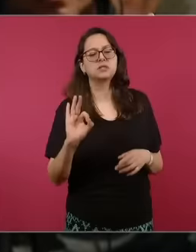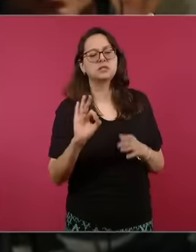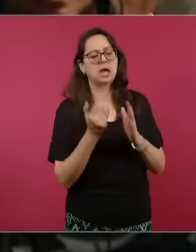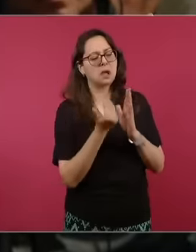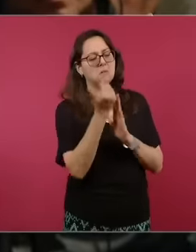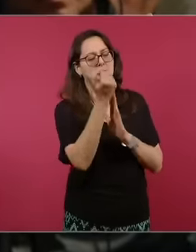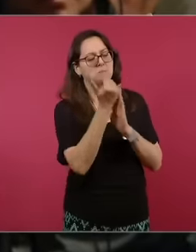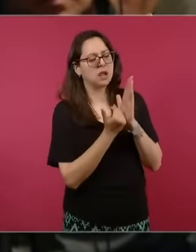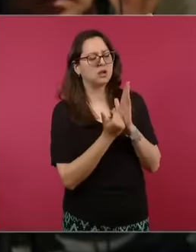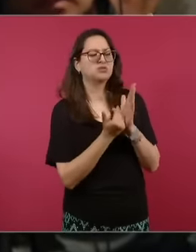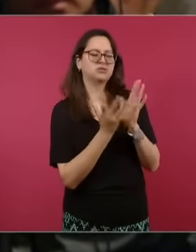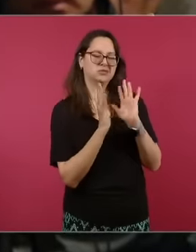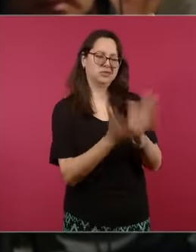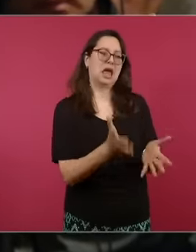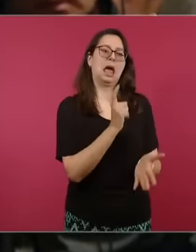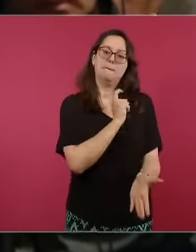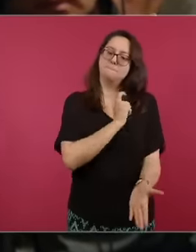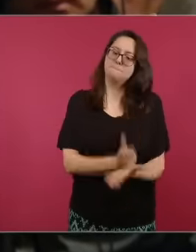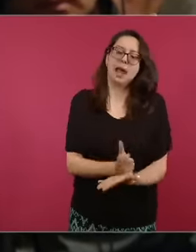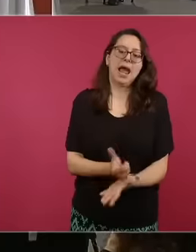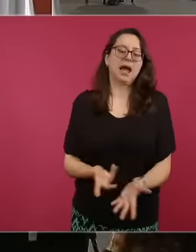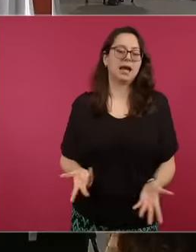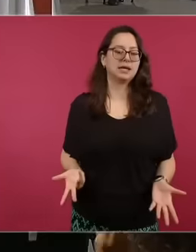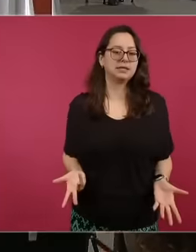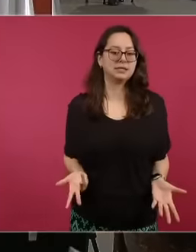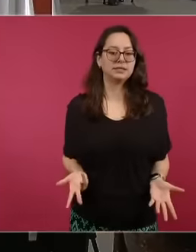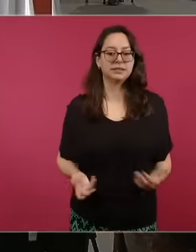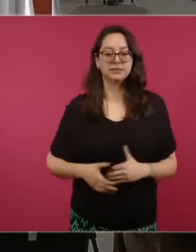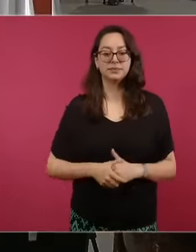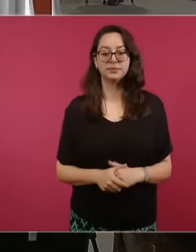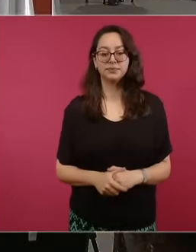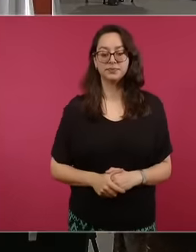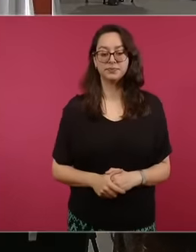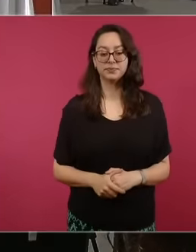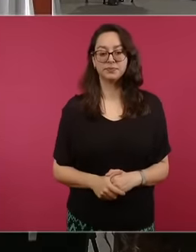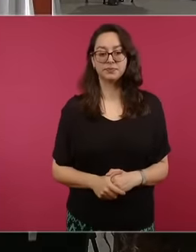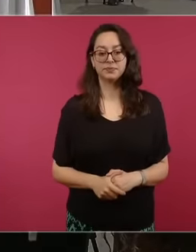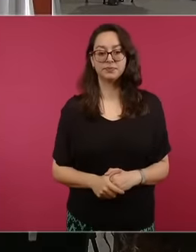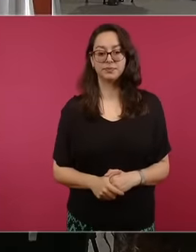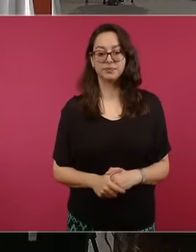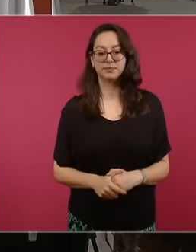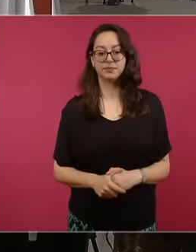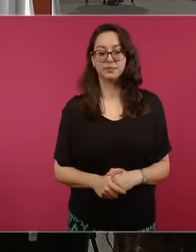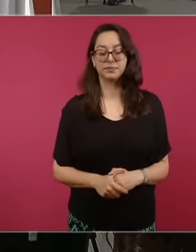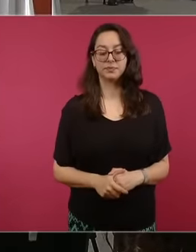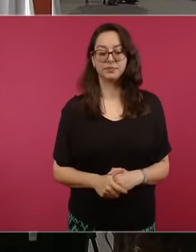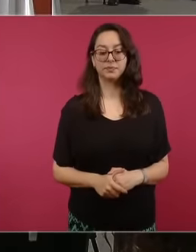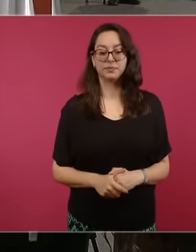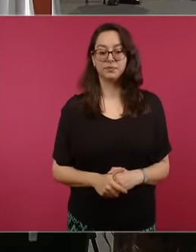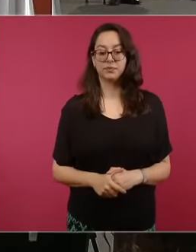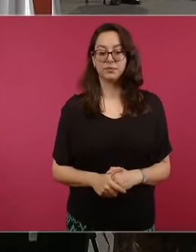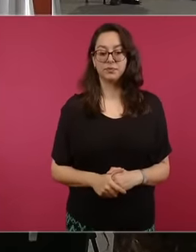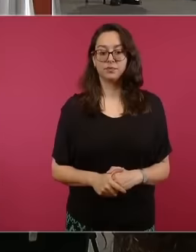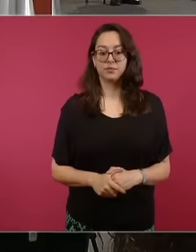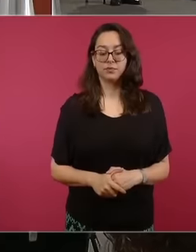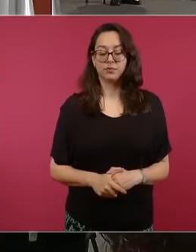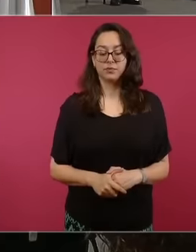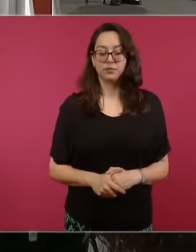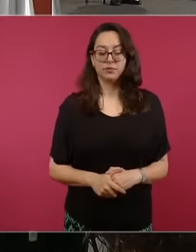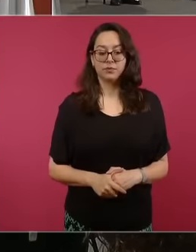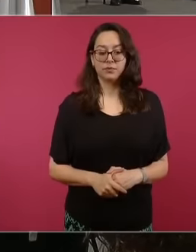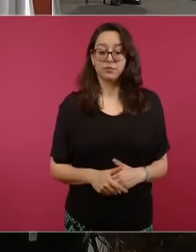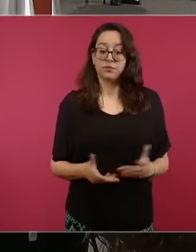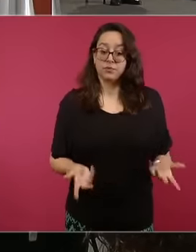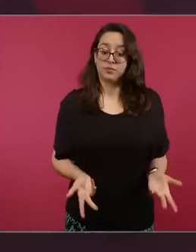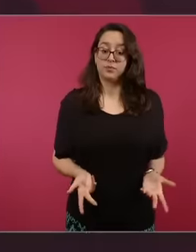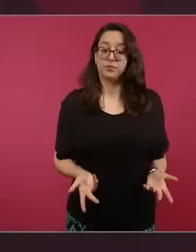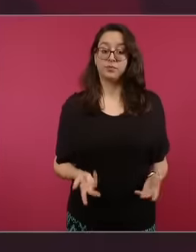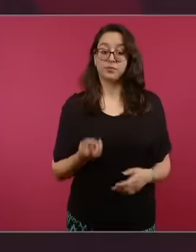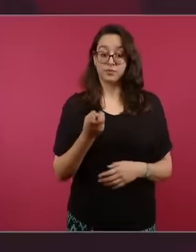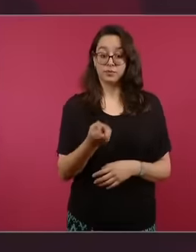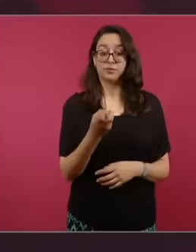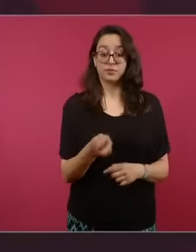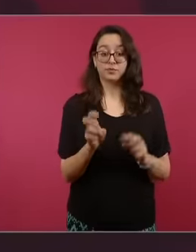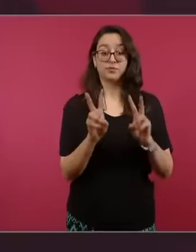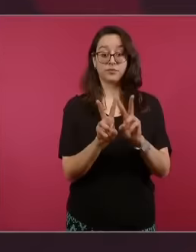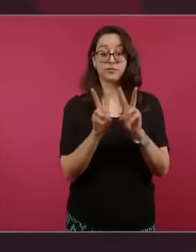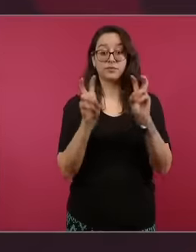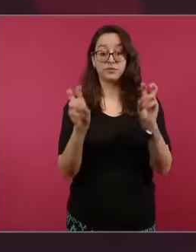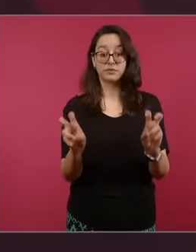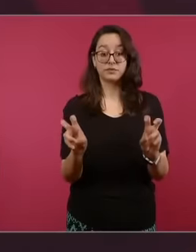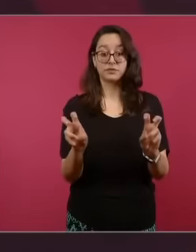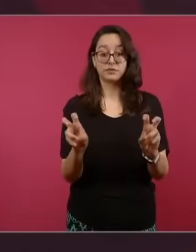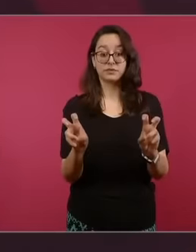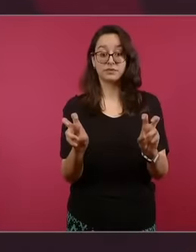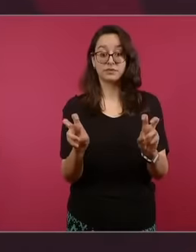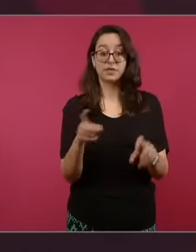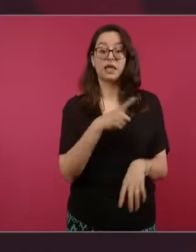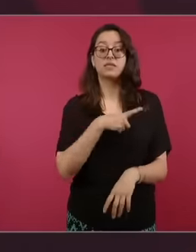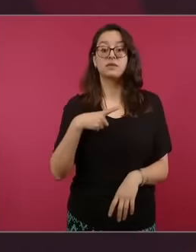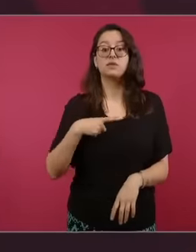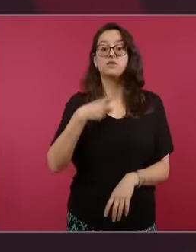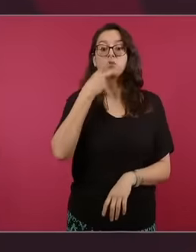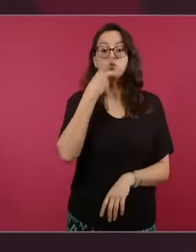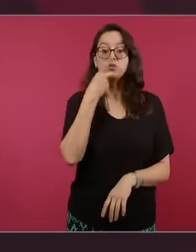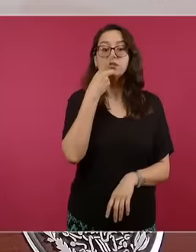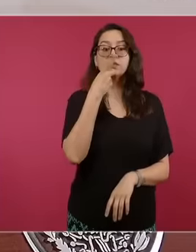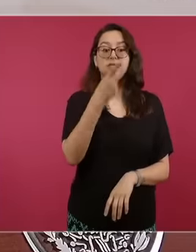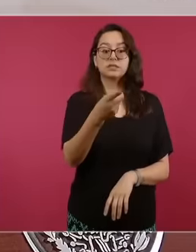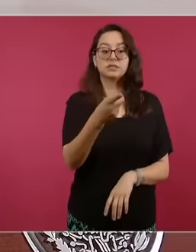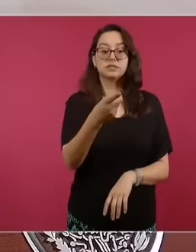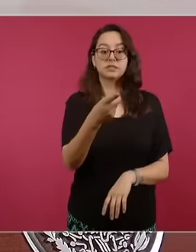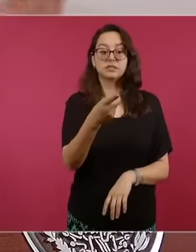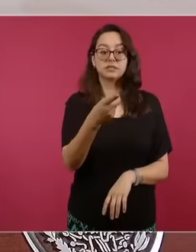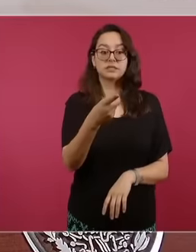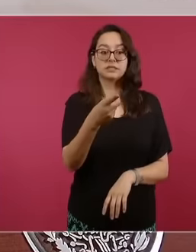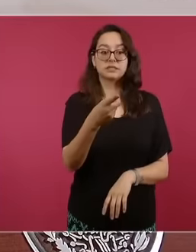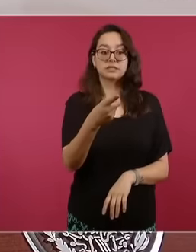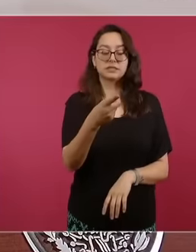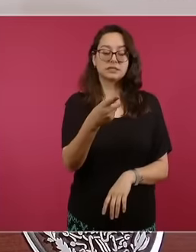so that it already pays what it owes good about this issue eh it must be said that there is a policy